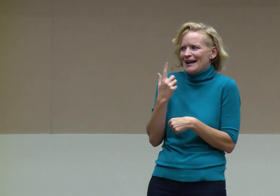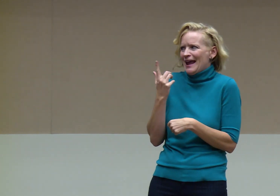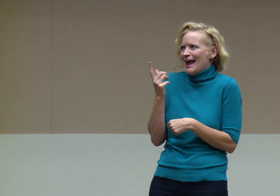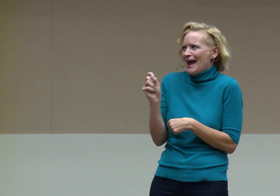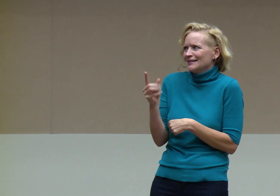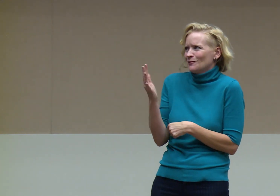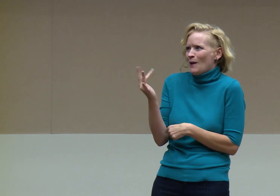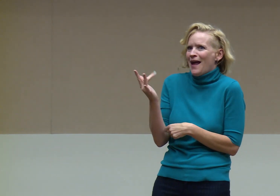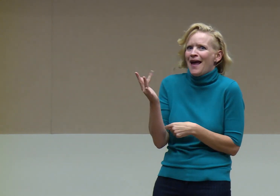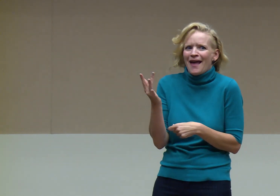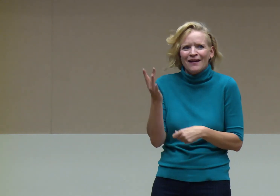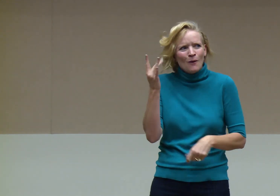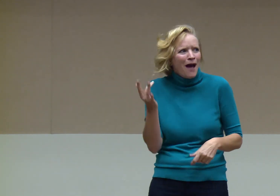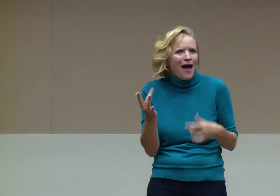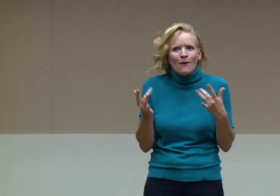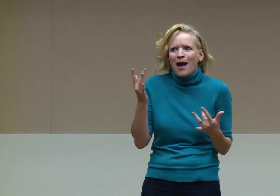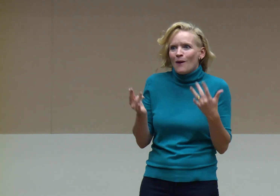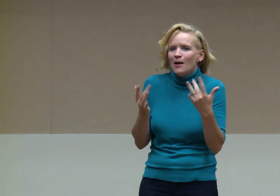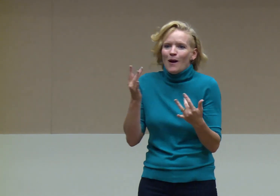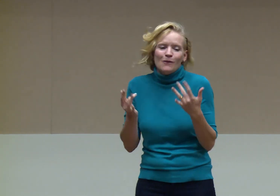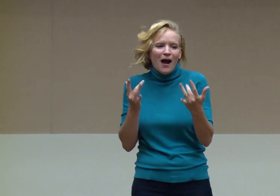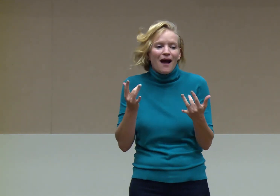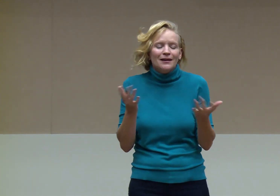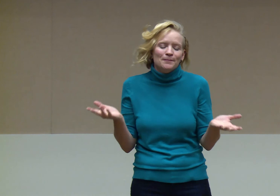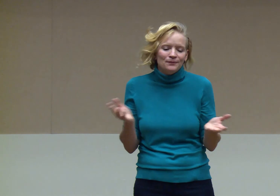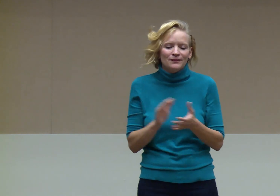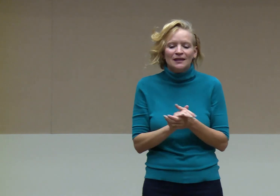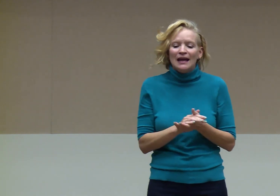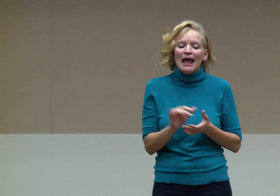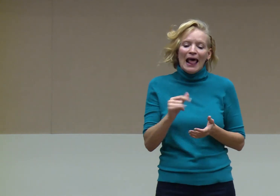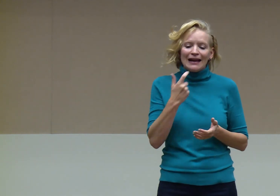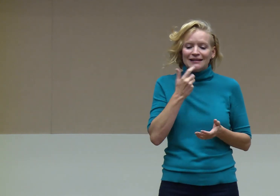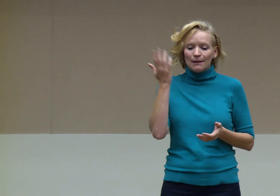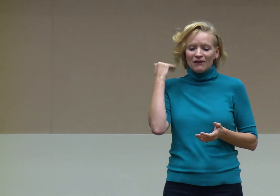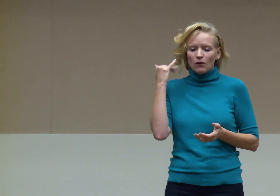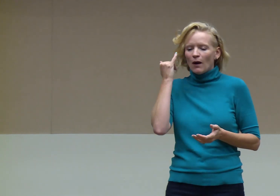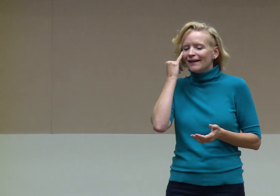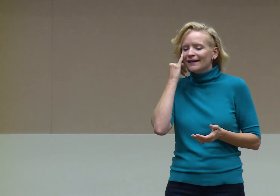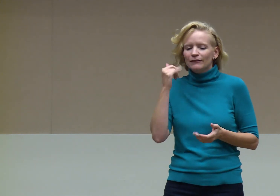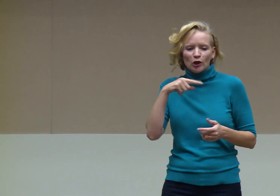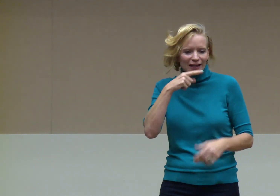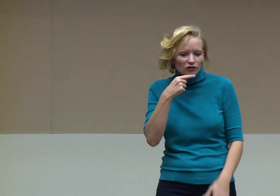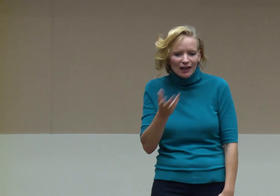because being deaf has forced me to ask why and ask questions about many things.